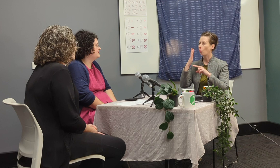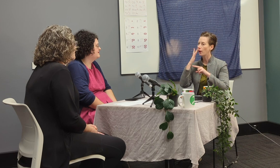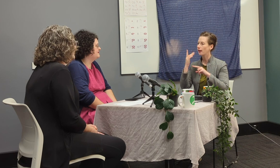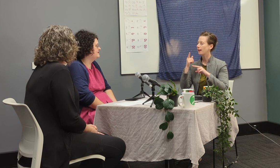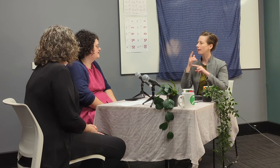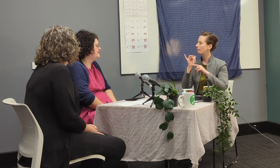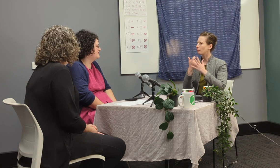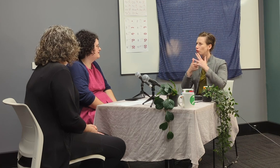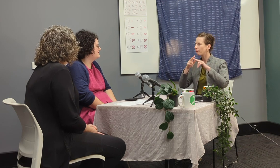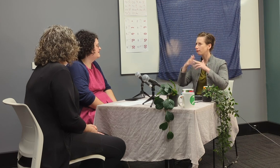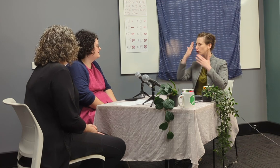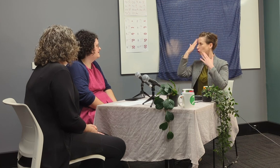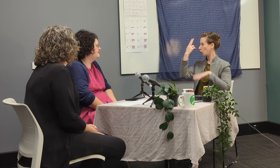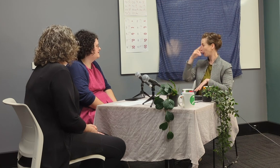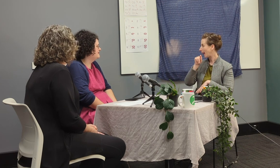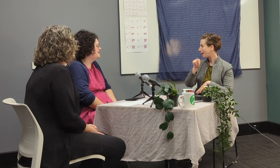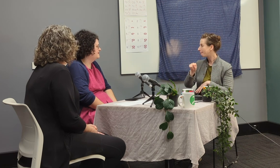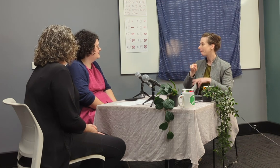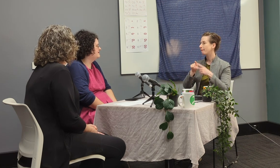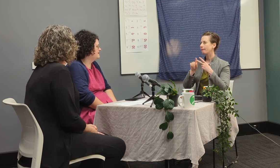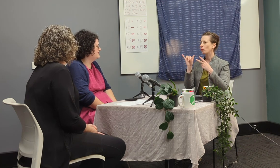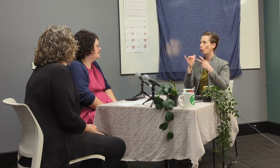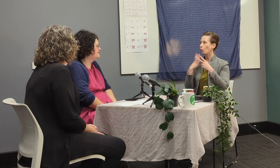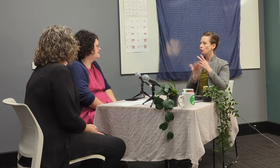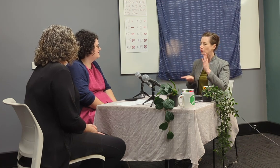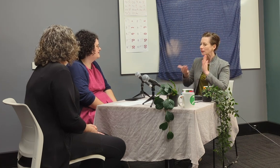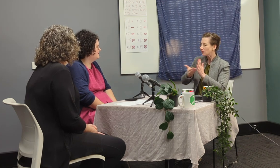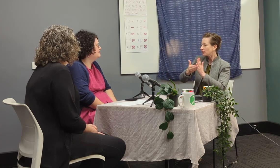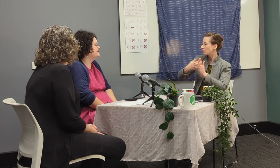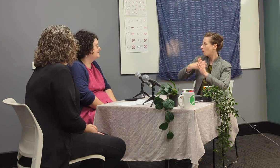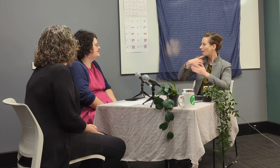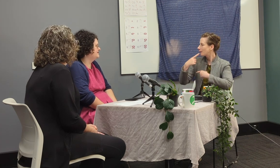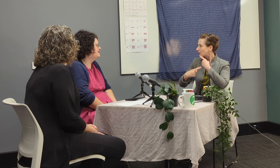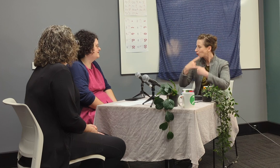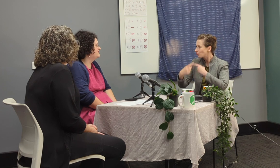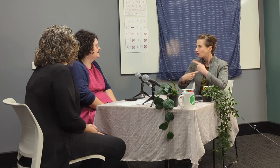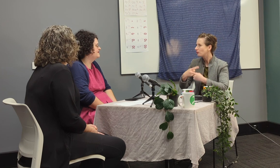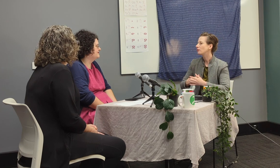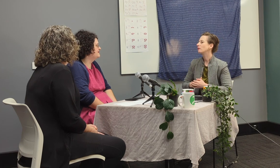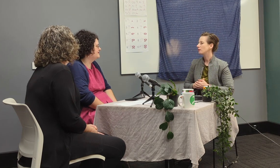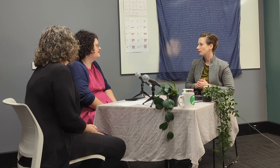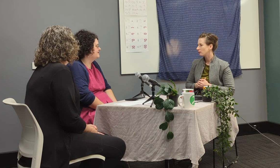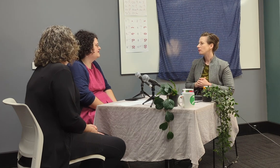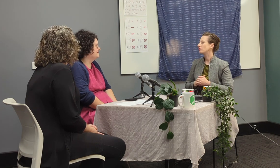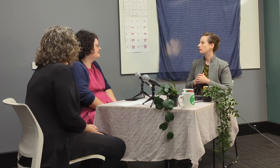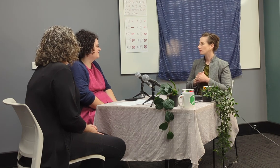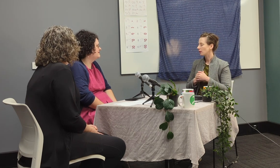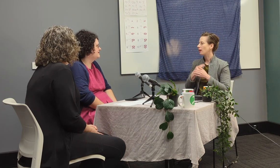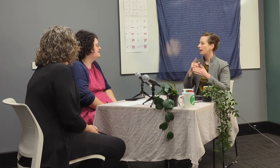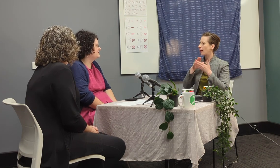Clearly, depicting signs were very important when the referent wasn’t known or when you